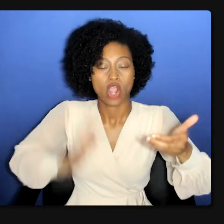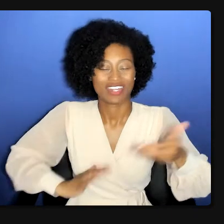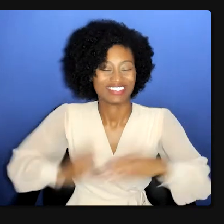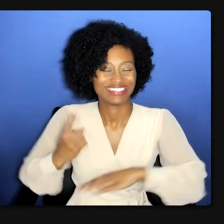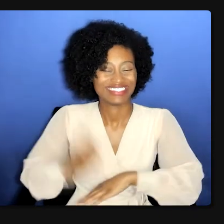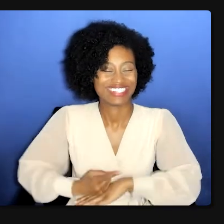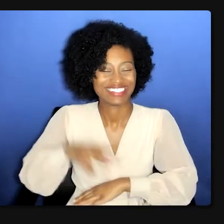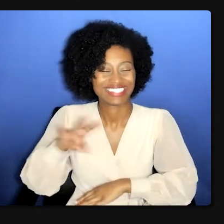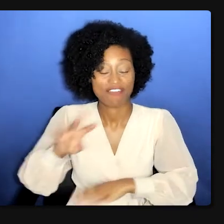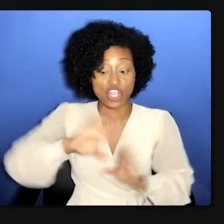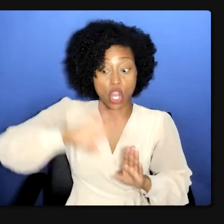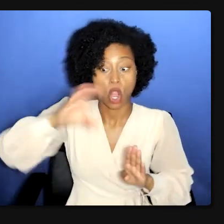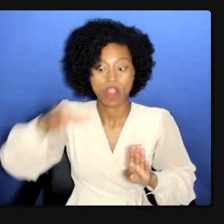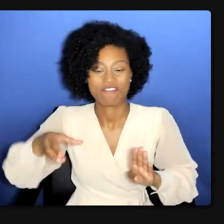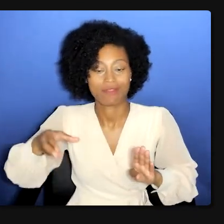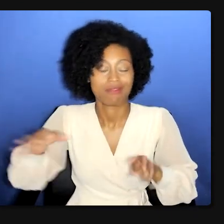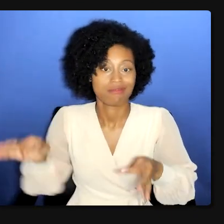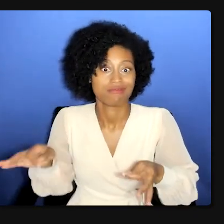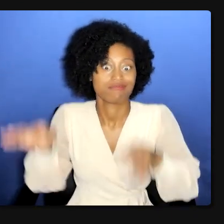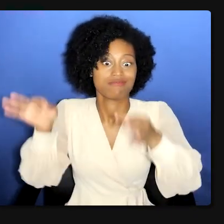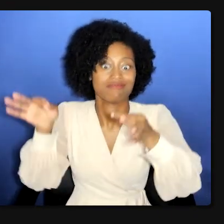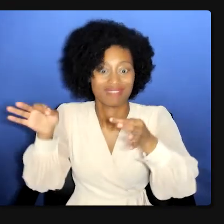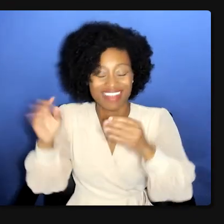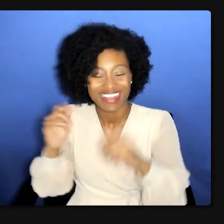So we decided to run an A/B test, a multi-varied experiment.